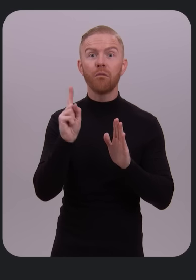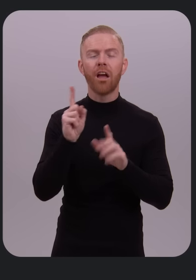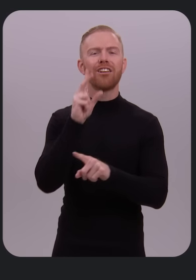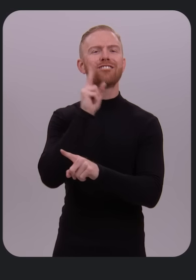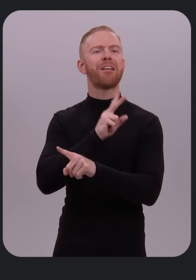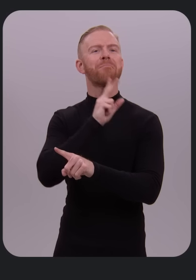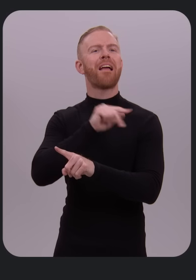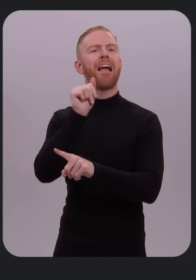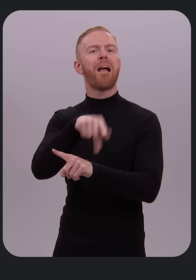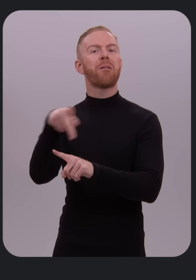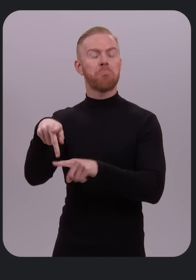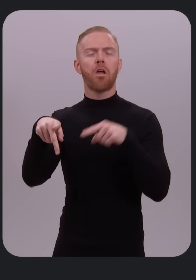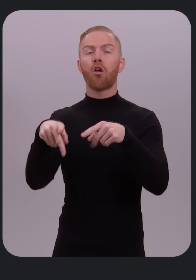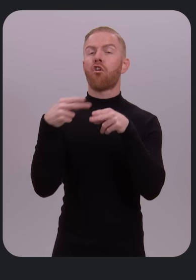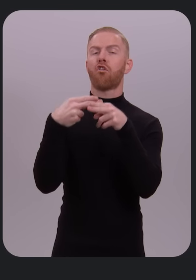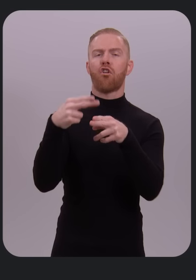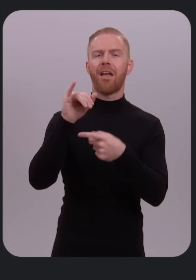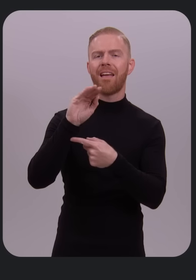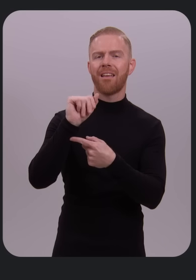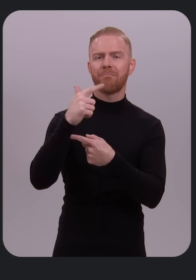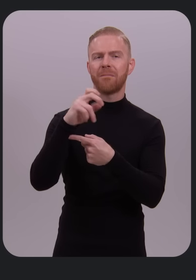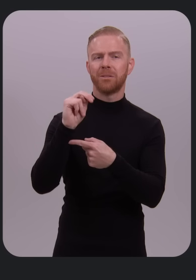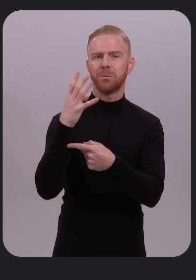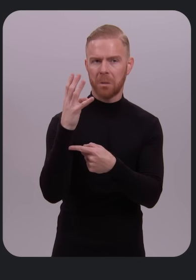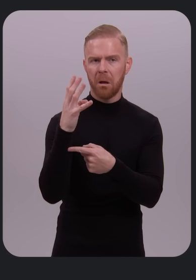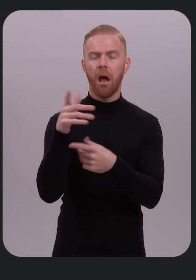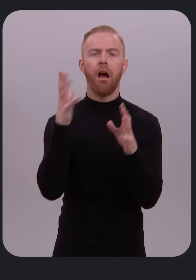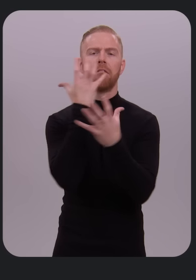It's called Imagen 4, and it's a big leap forward.